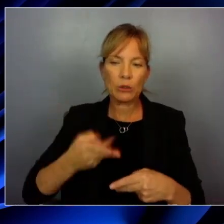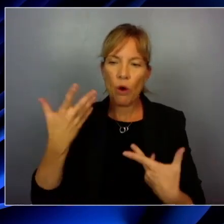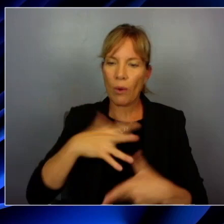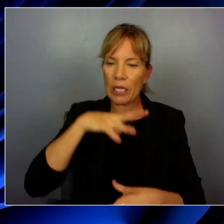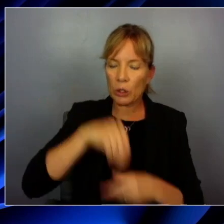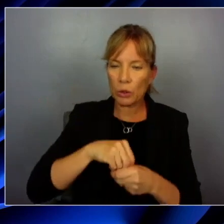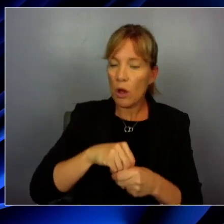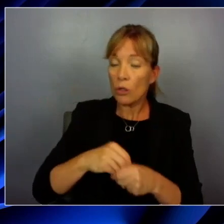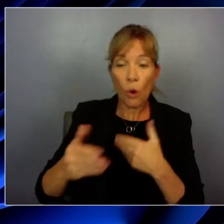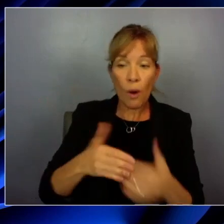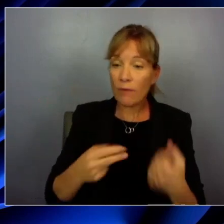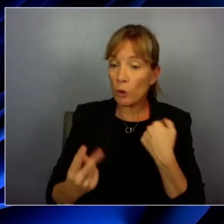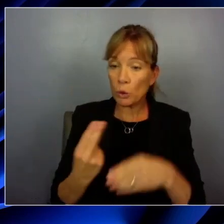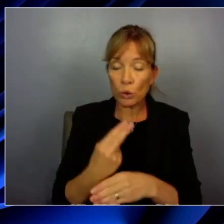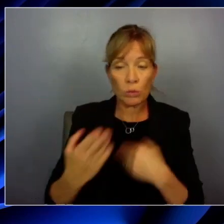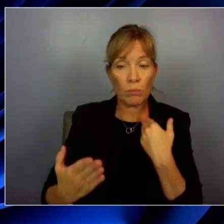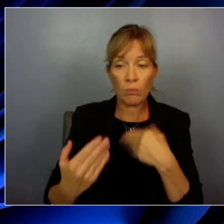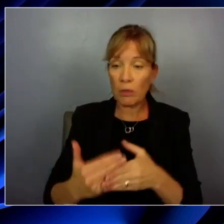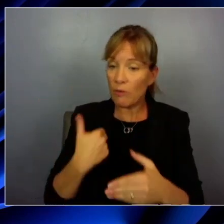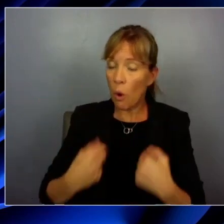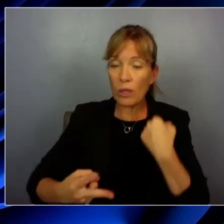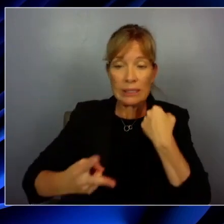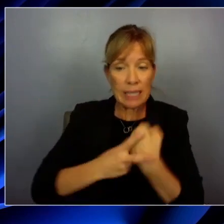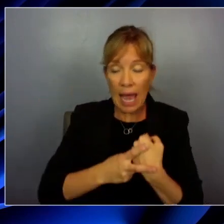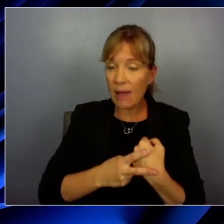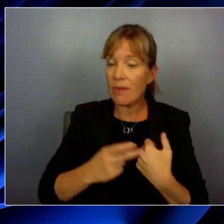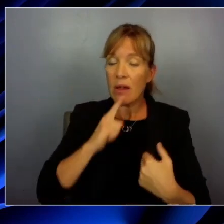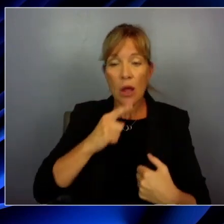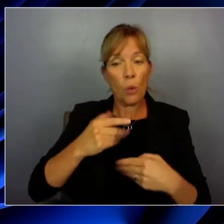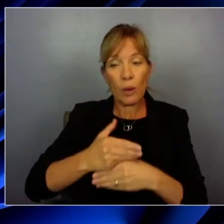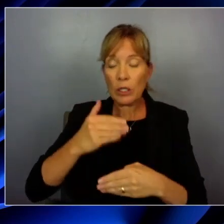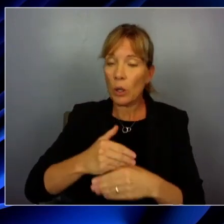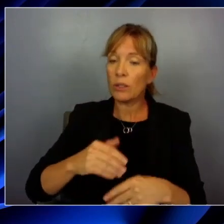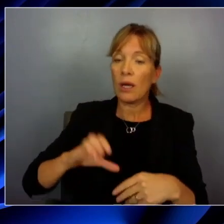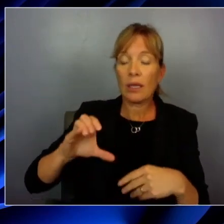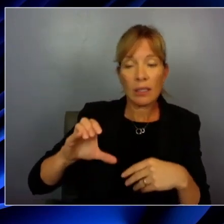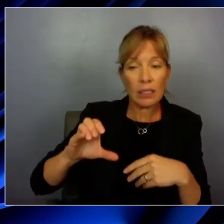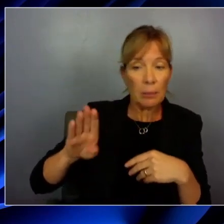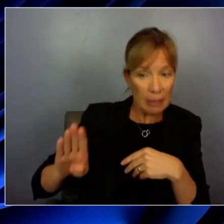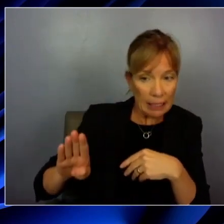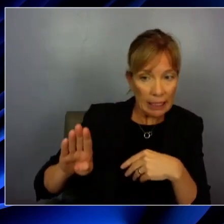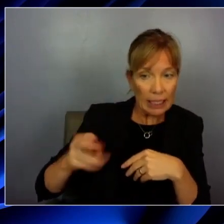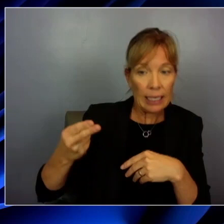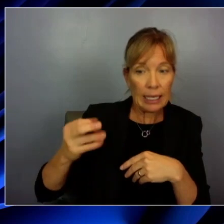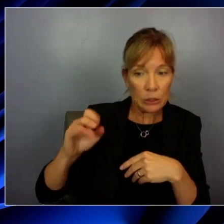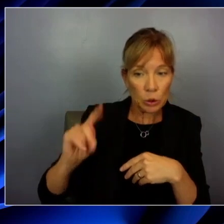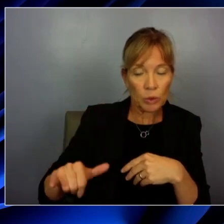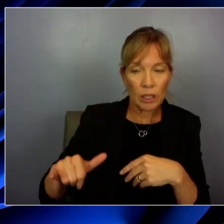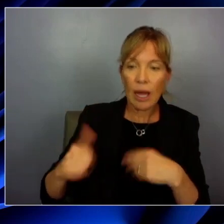what we would normally be in Windows Key V for clipboard history is now extra discoverable